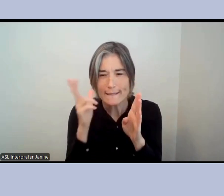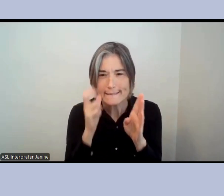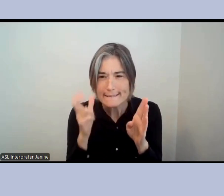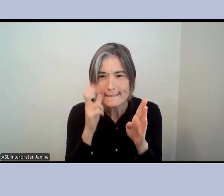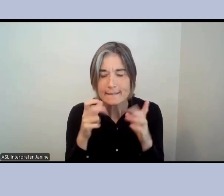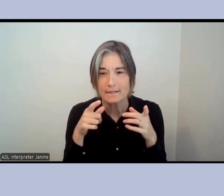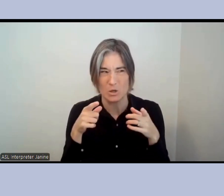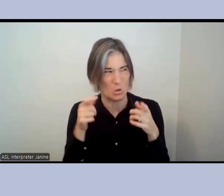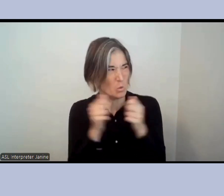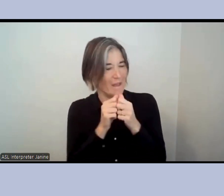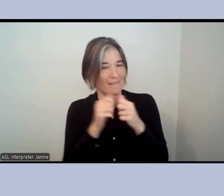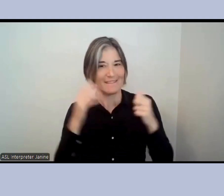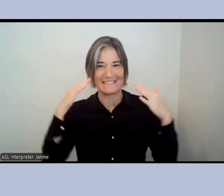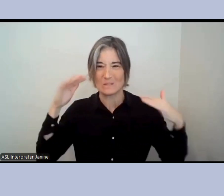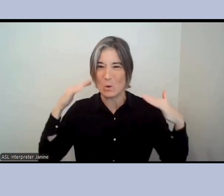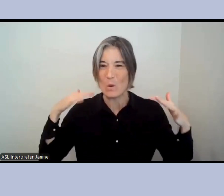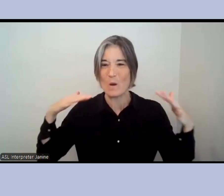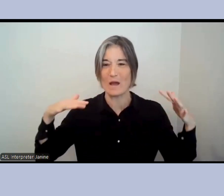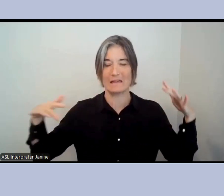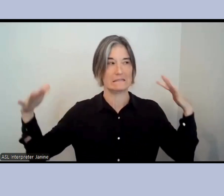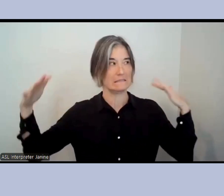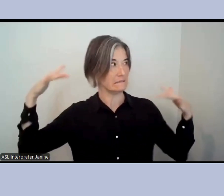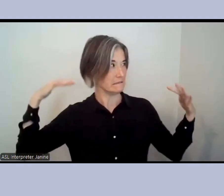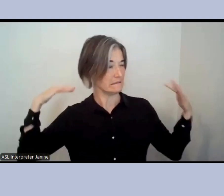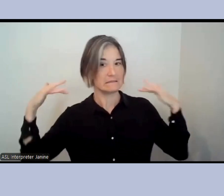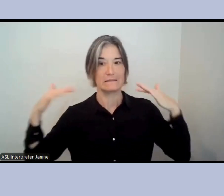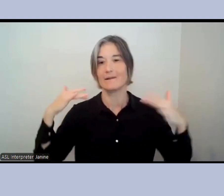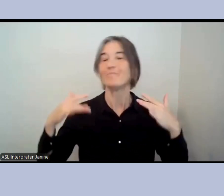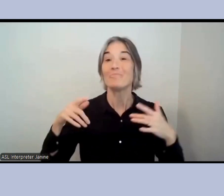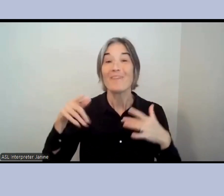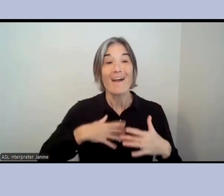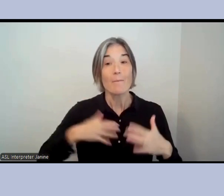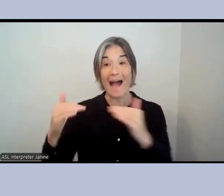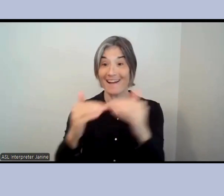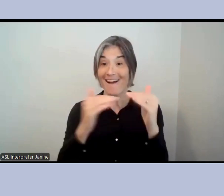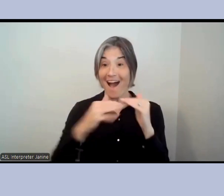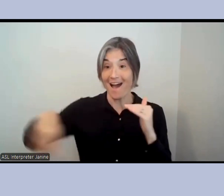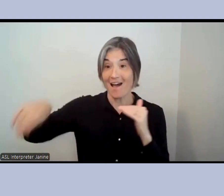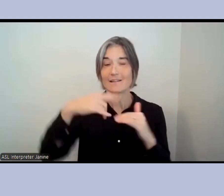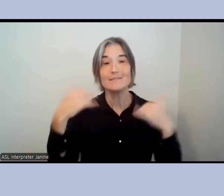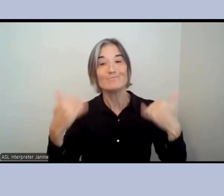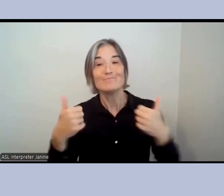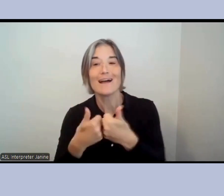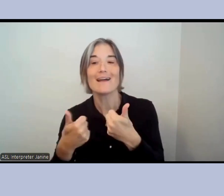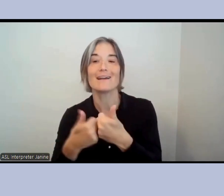in icebreakers and games with my colleagues. This year, I requested that the office host the party